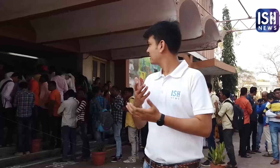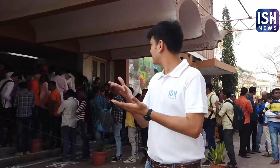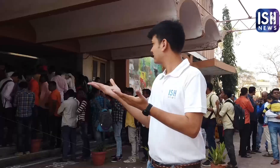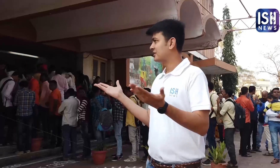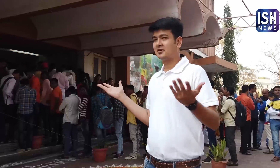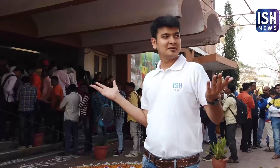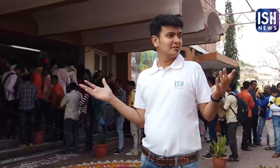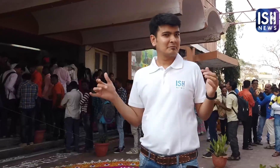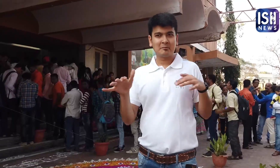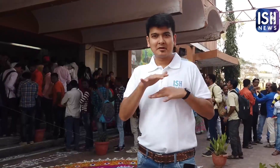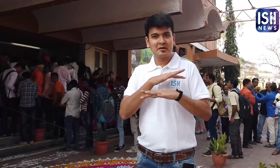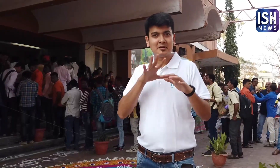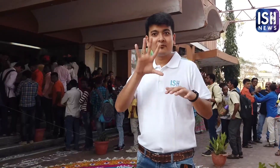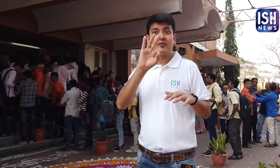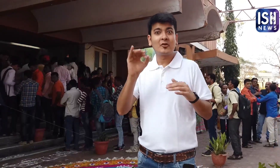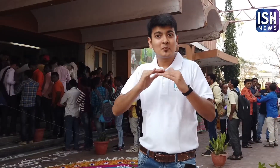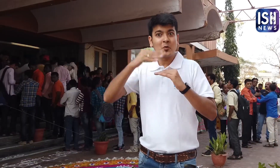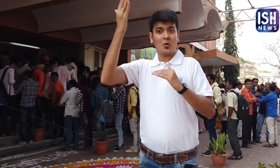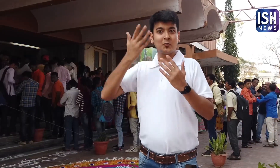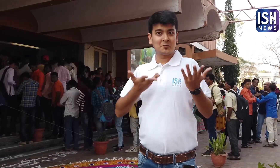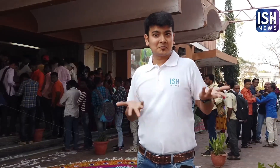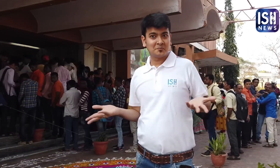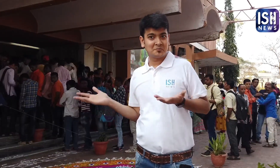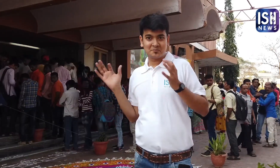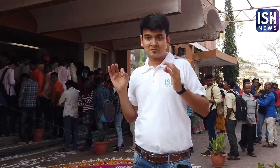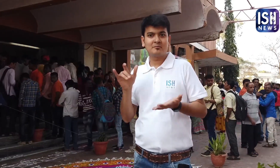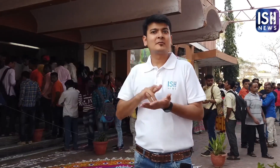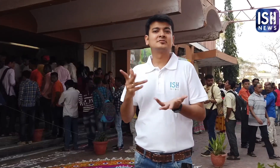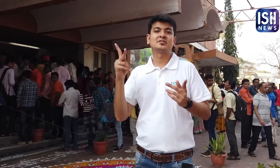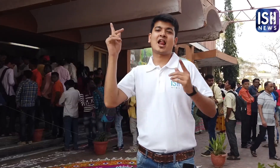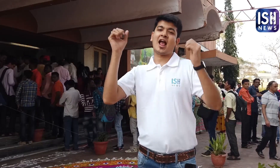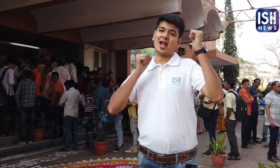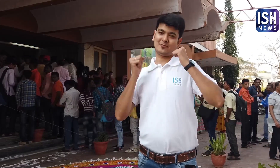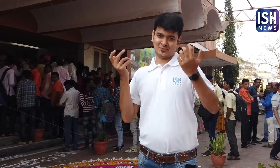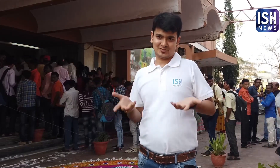Can you see this? More than 500 people have gathered here in Kolhapur.